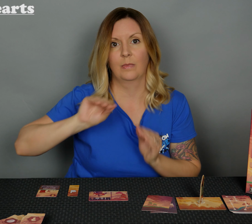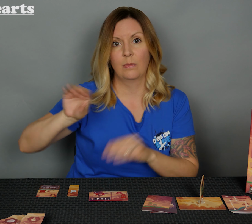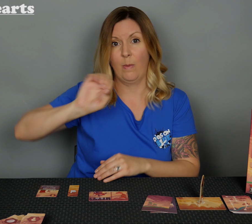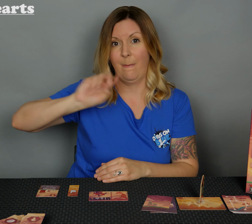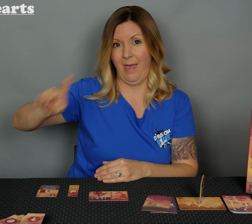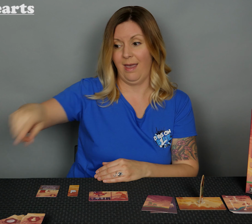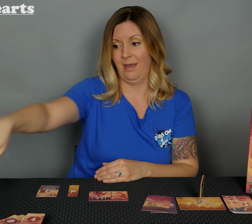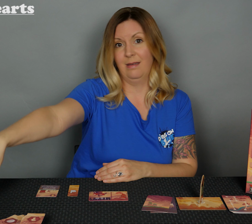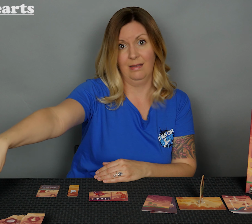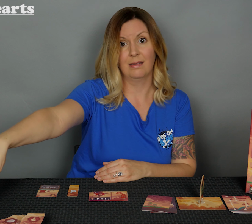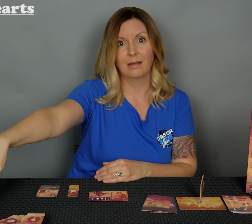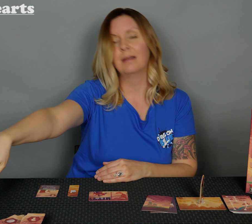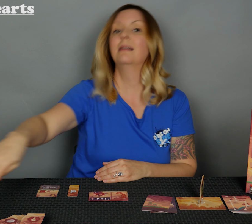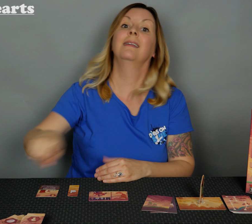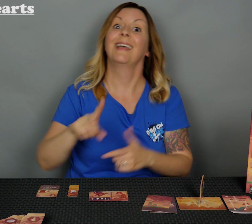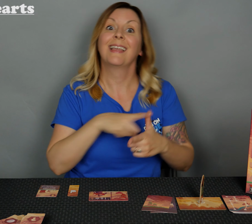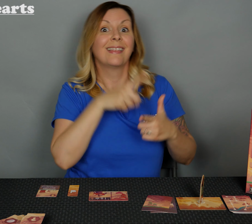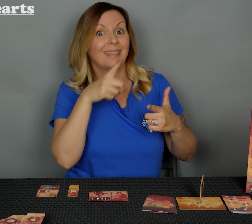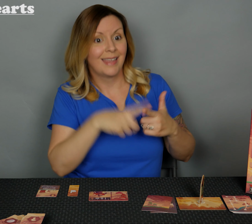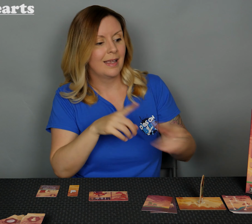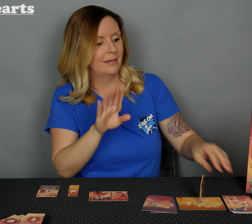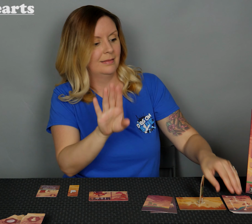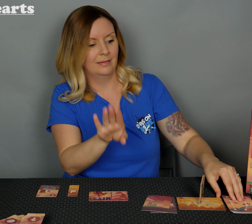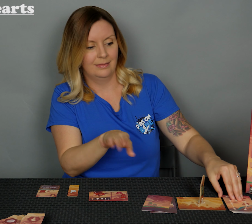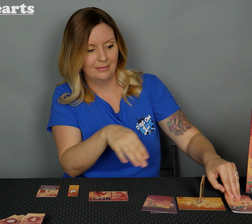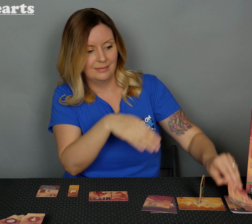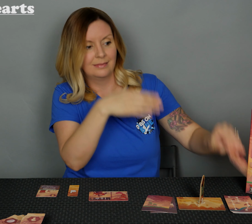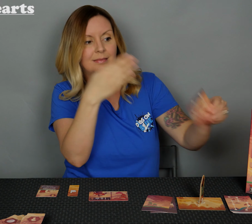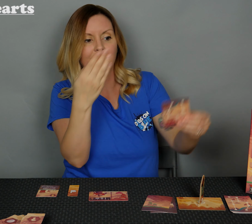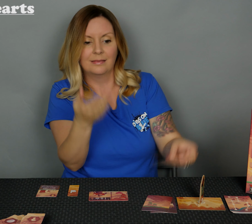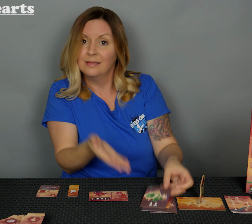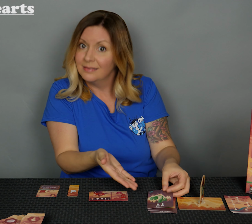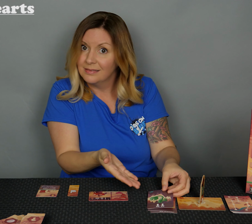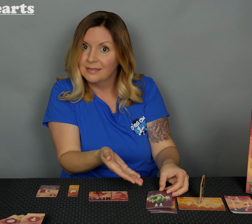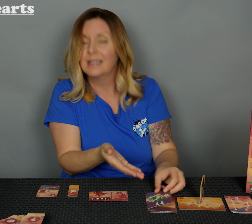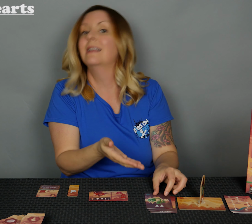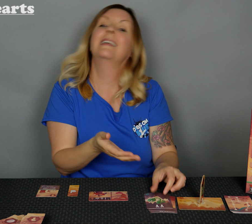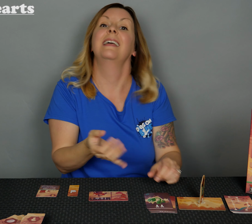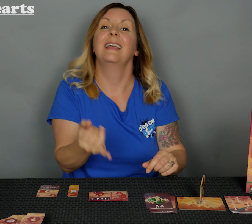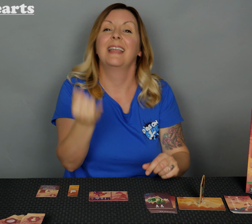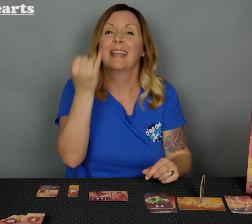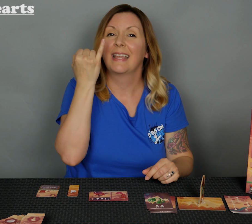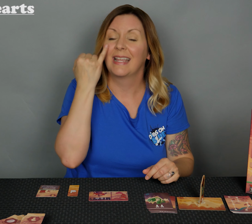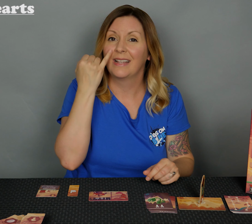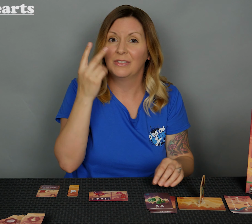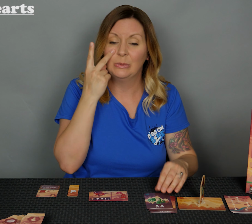Then, the level card is drawn.